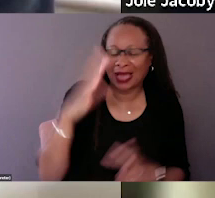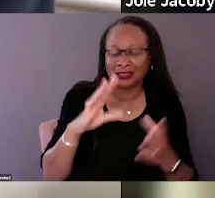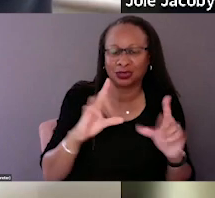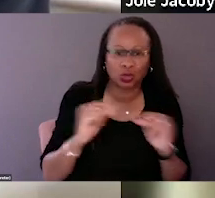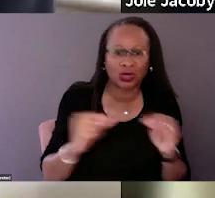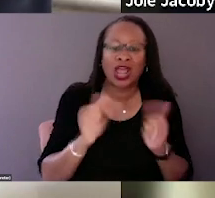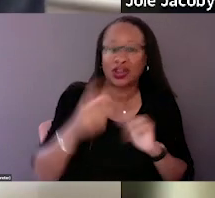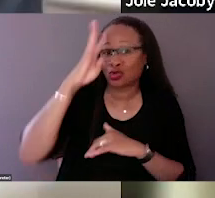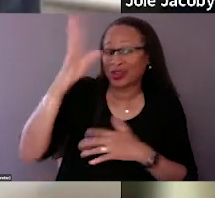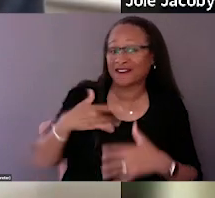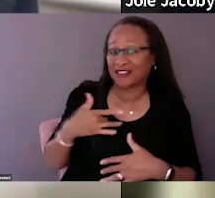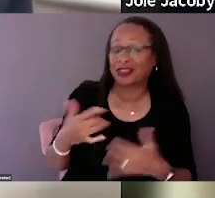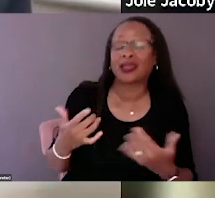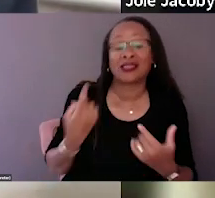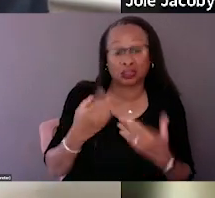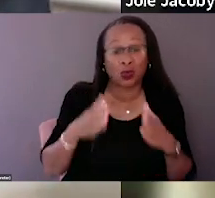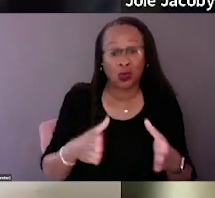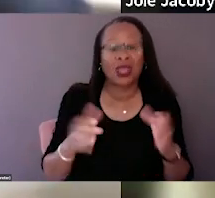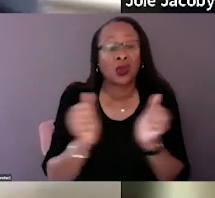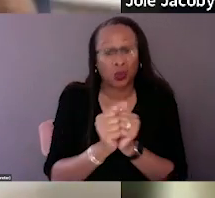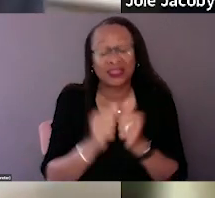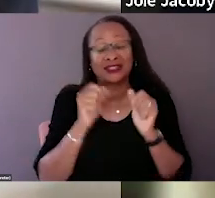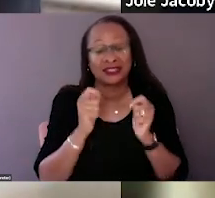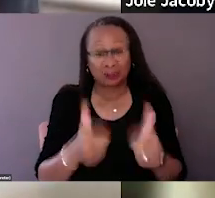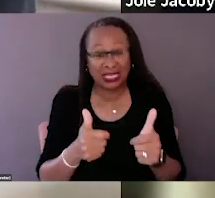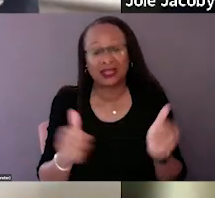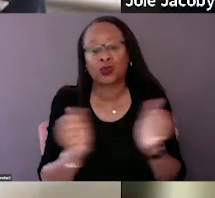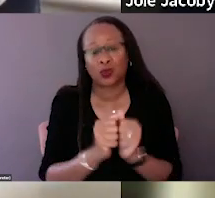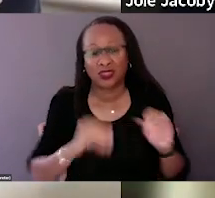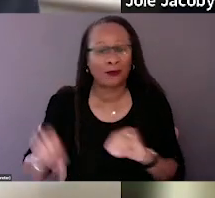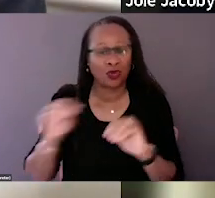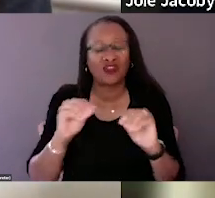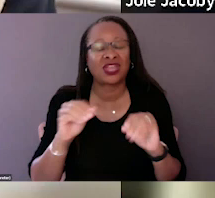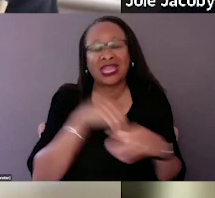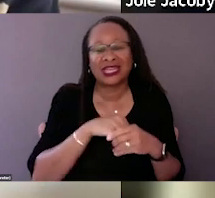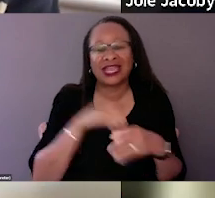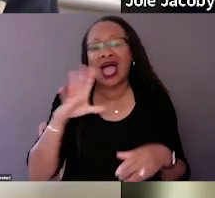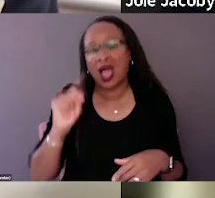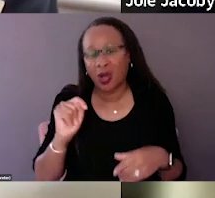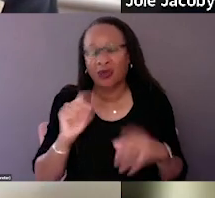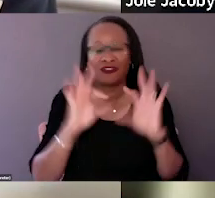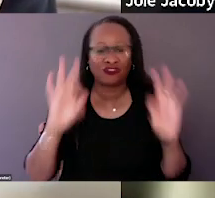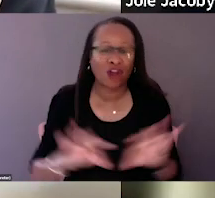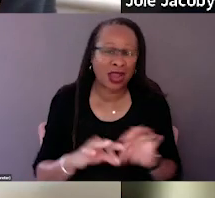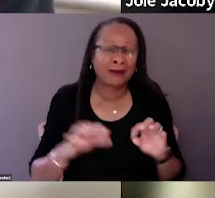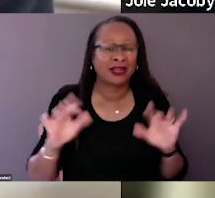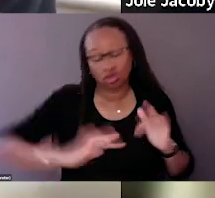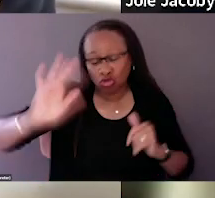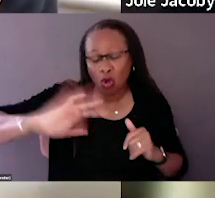along with the speed, along with moving, along with things coming in and out of frame and scrolling. And so that was just a lot of, again, in terms of just visually,